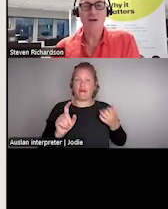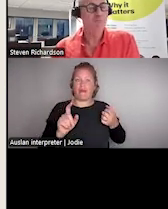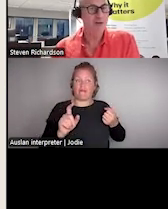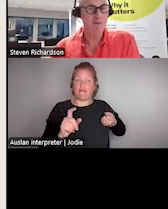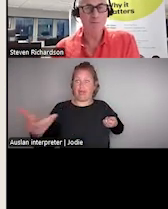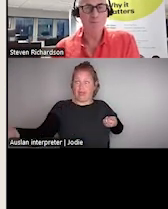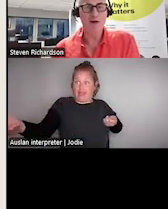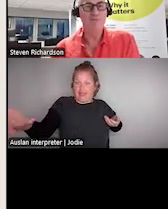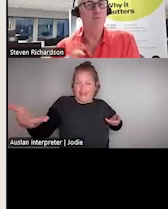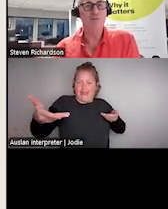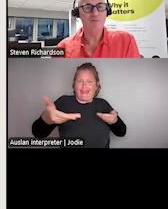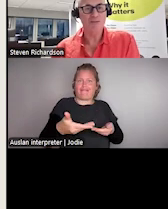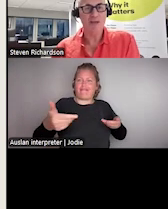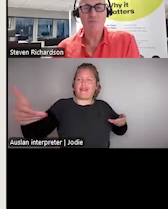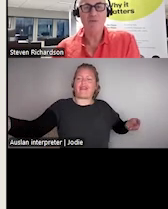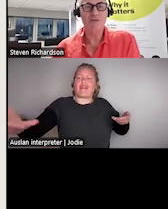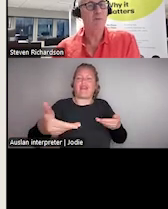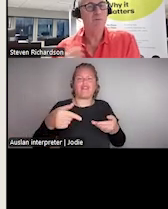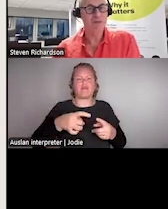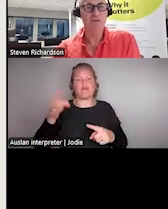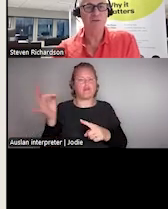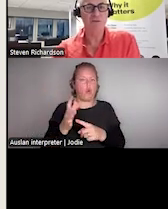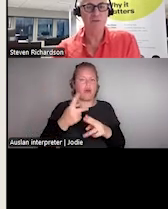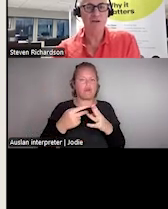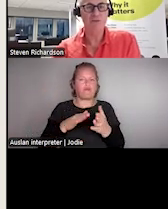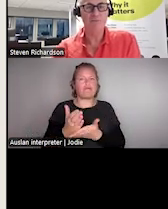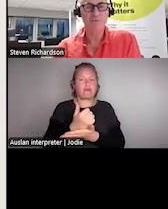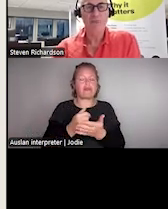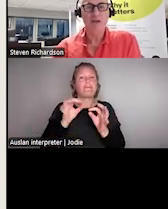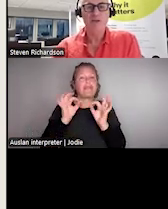is a really important part of all fundraising campaigns, but particularly on Giving Day's. You